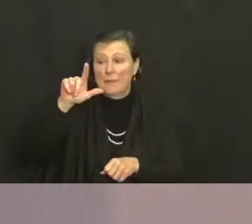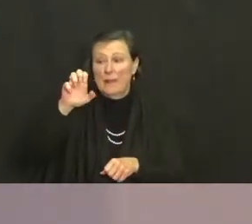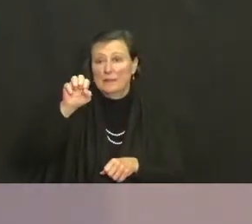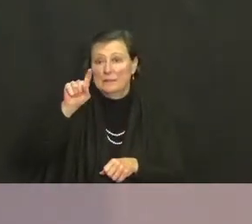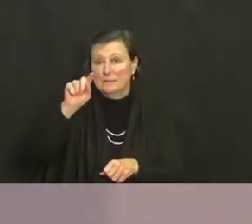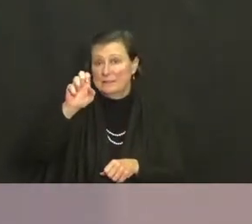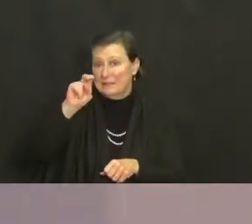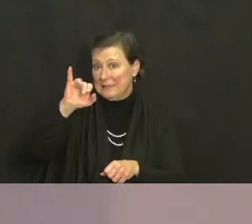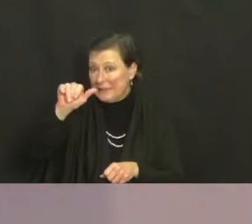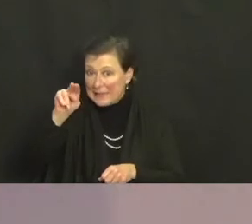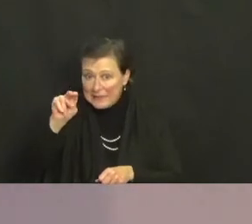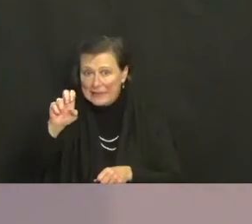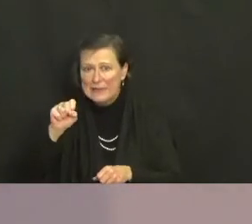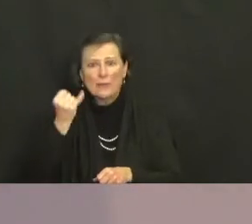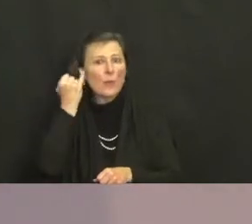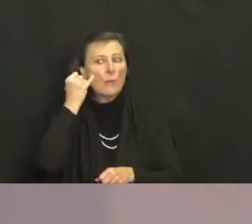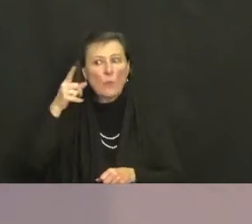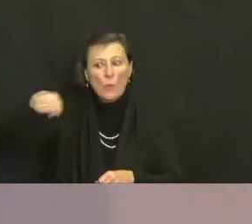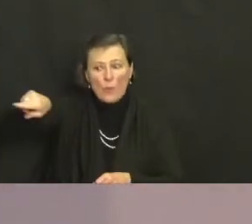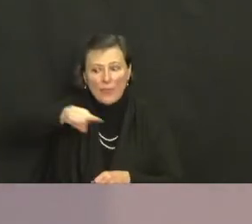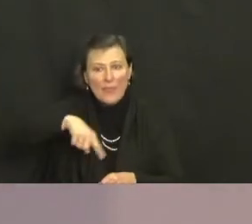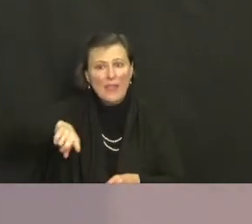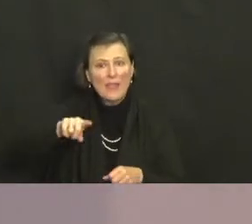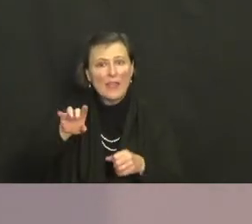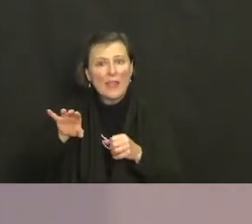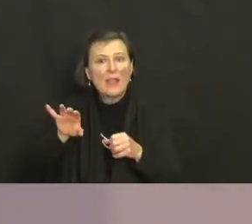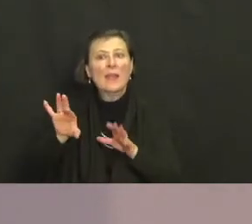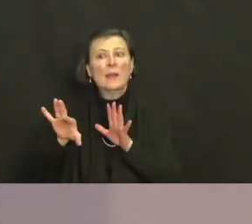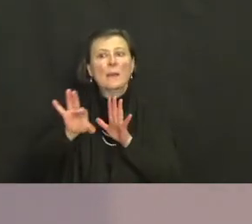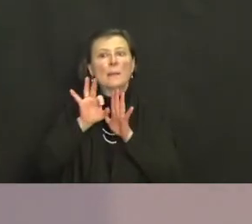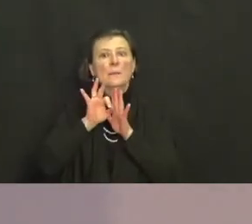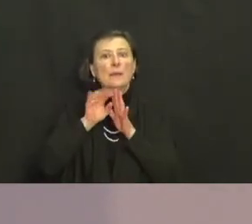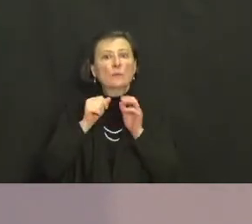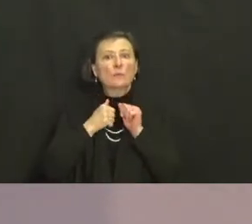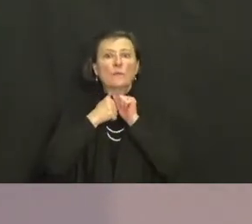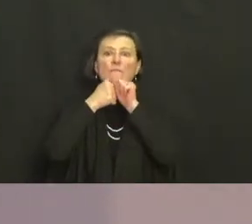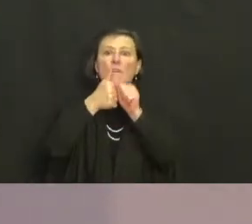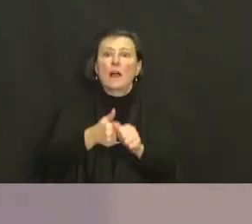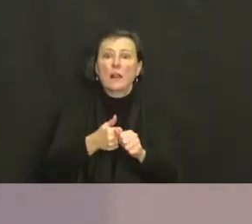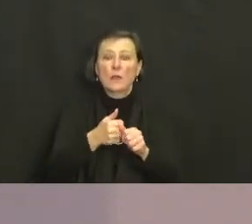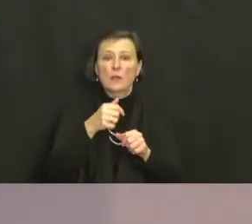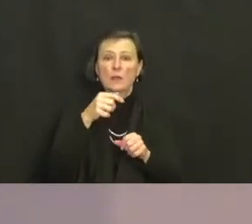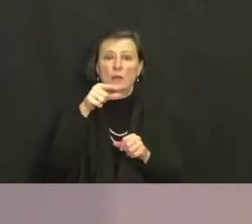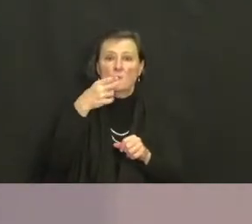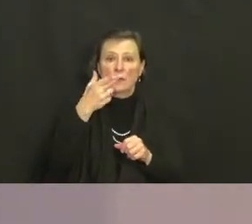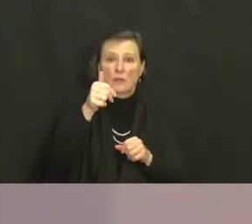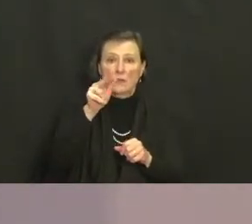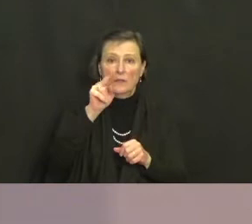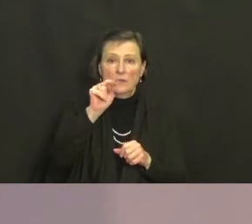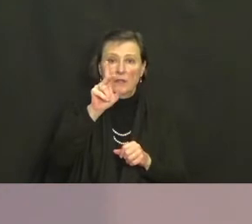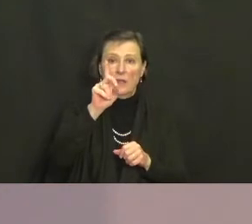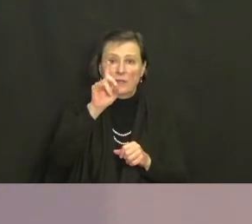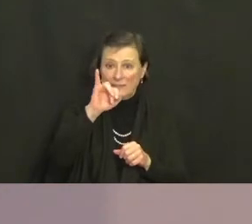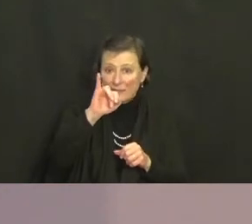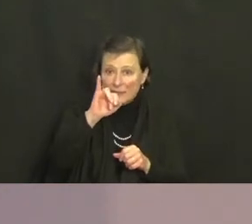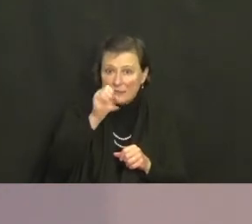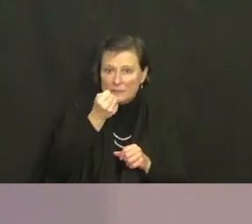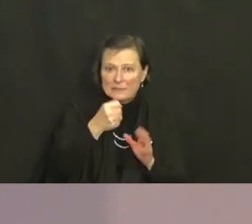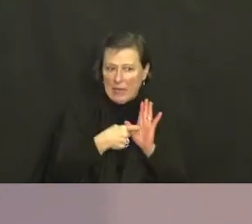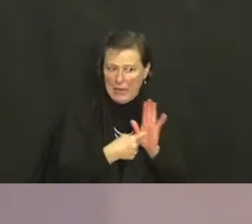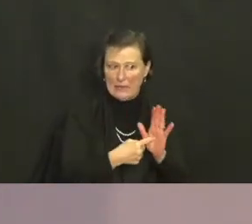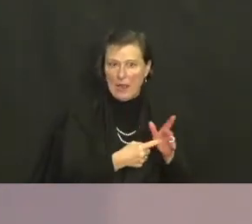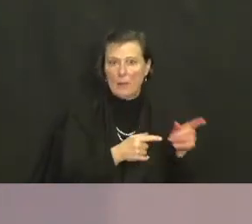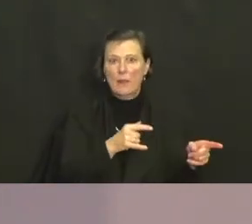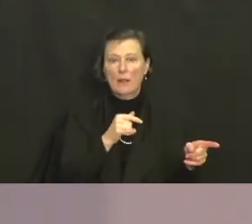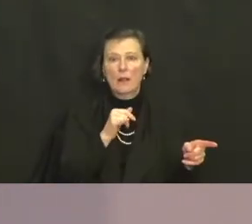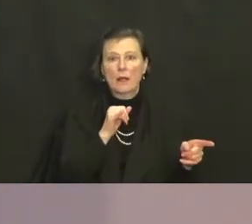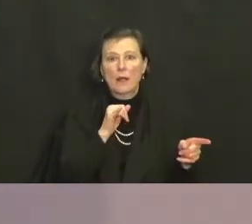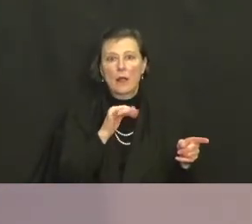What, what if they had chosen to follow Gandhi's example of organized non-violent resistance?